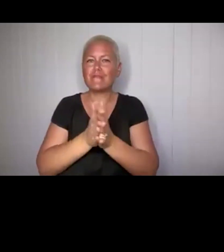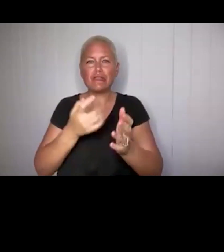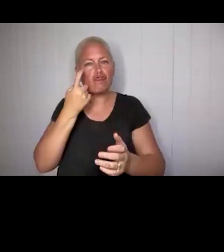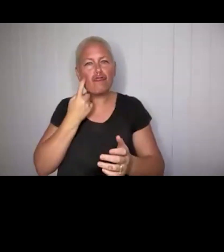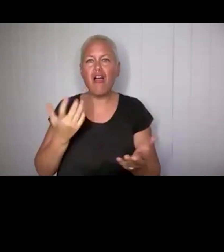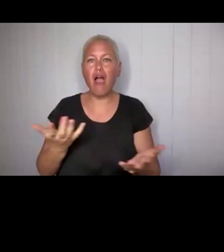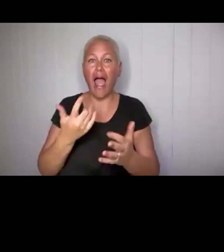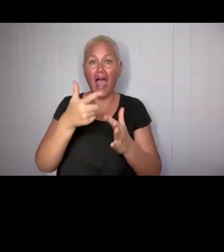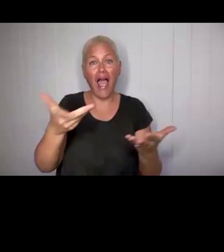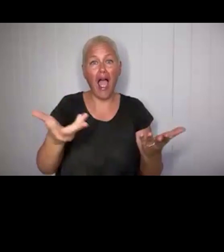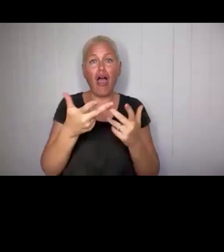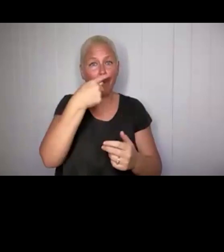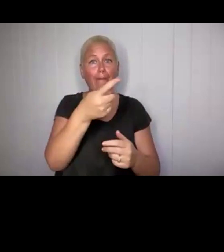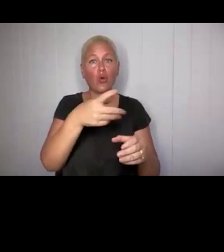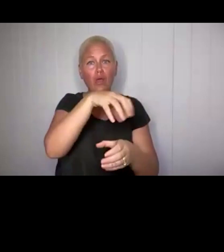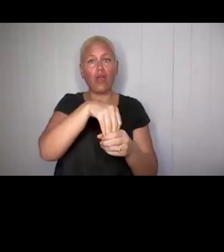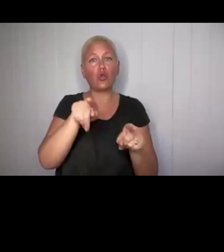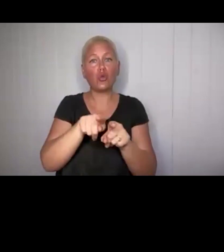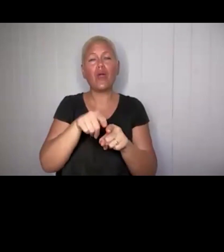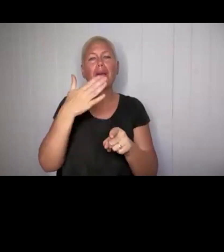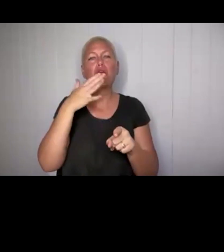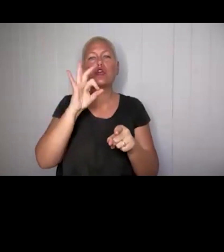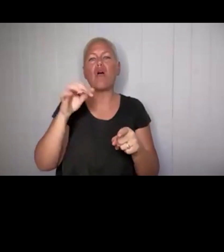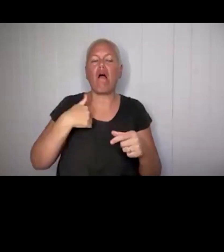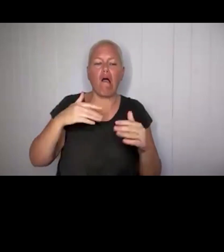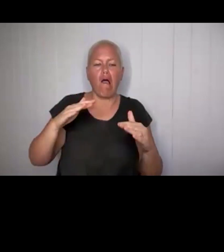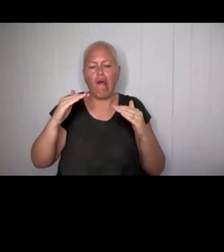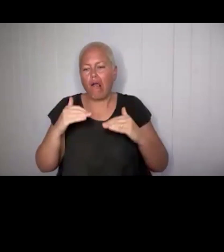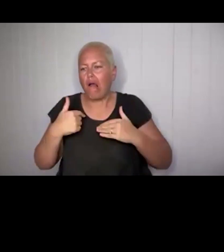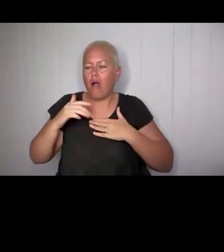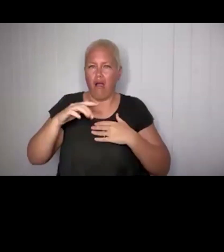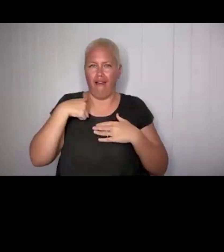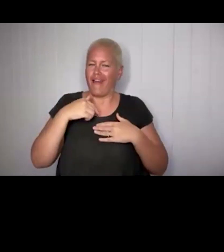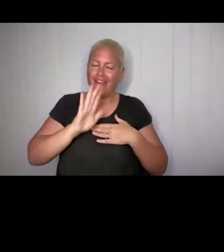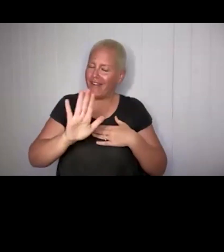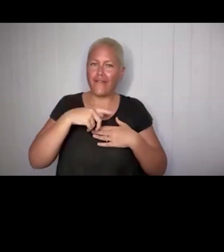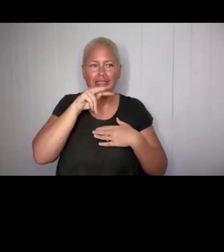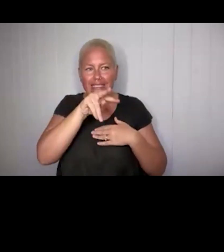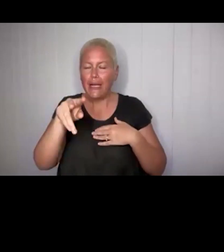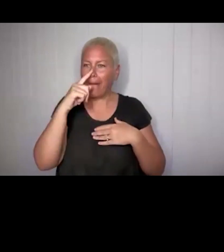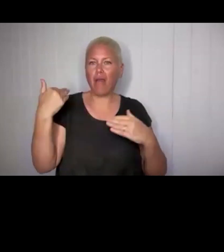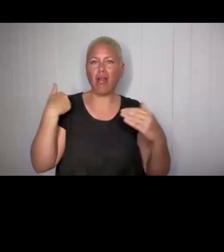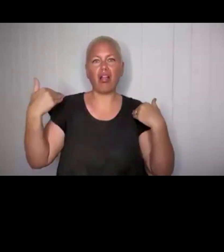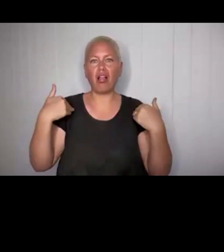to as well. Please don't discount yourself. I know a lot of people I have talked to about perceiving